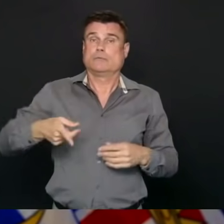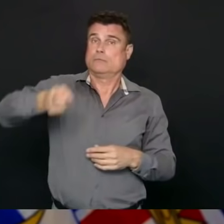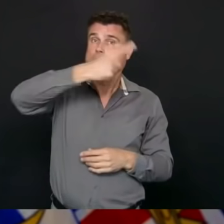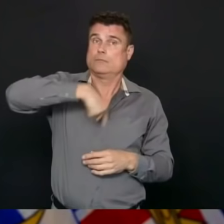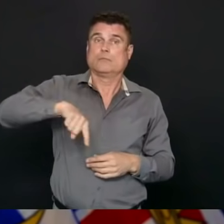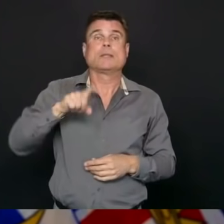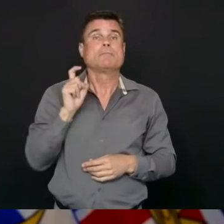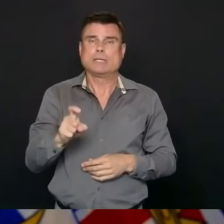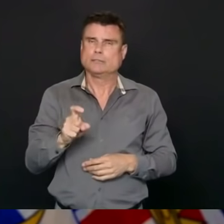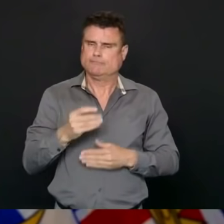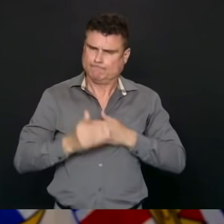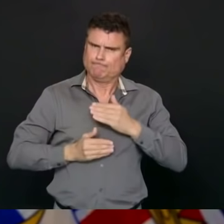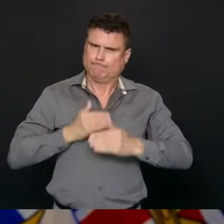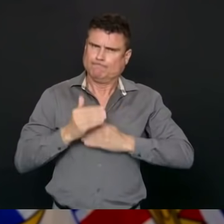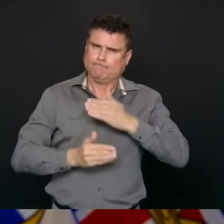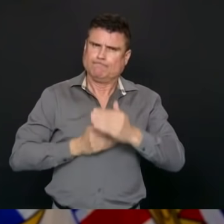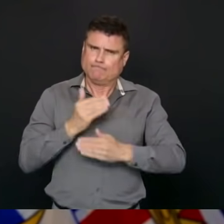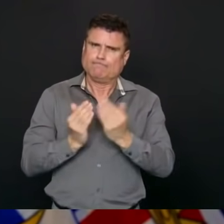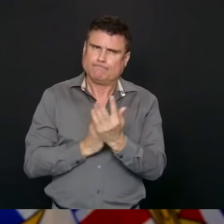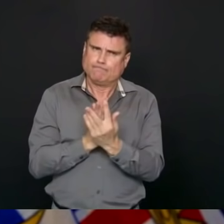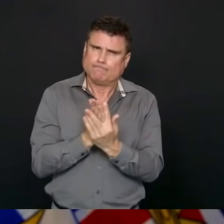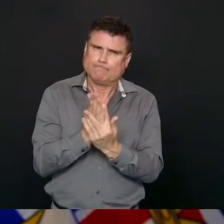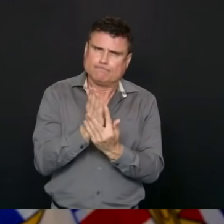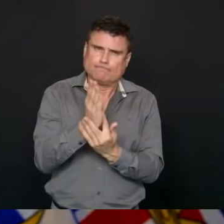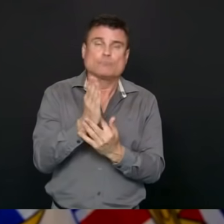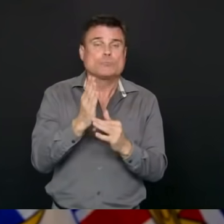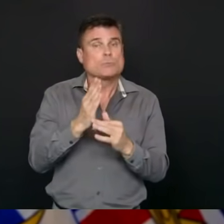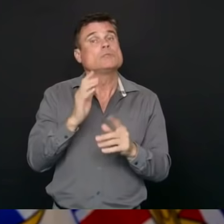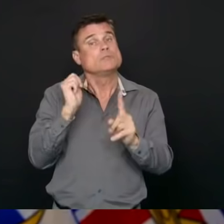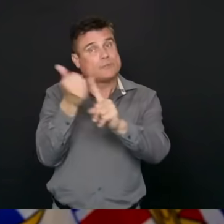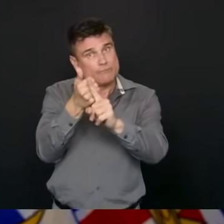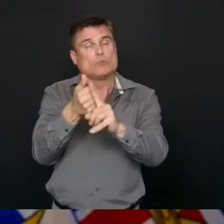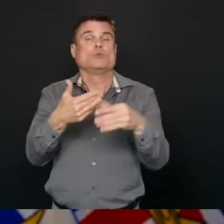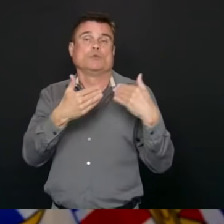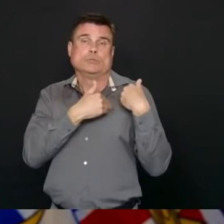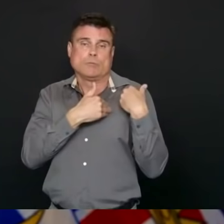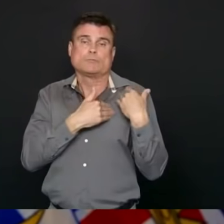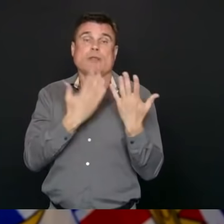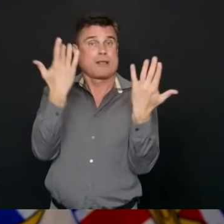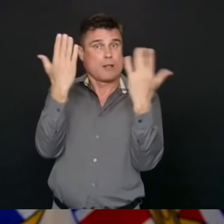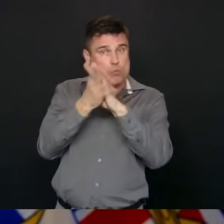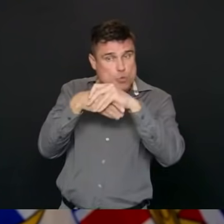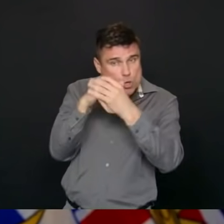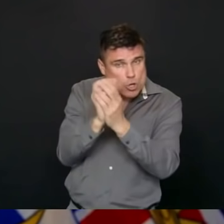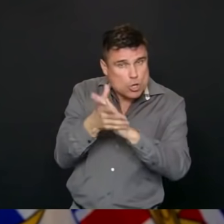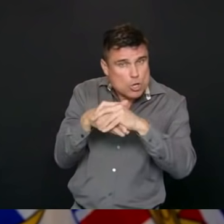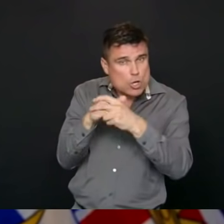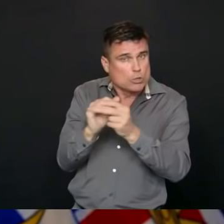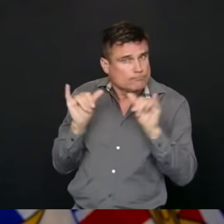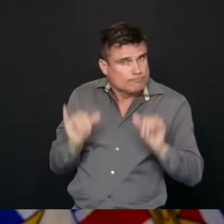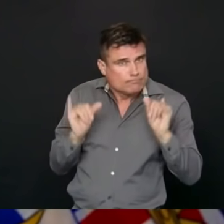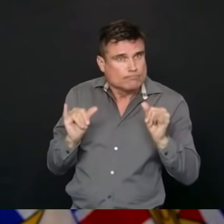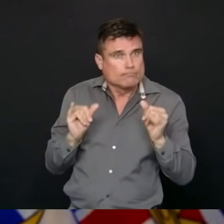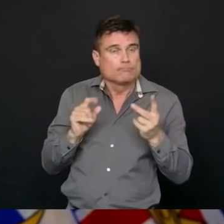continue to wash them and continue as well to be kind and calm and to